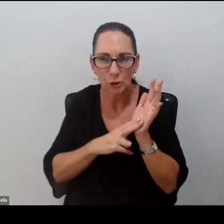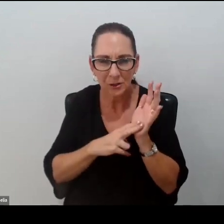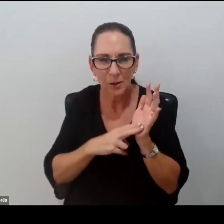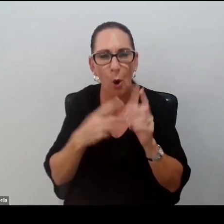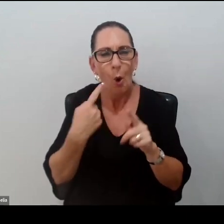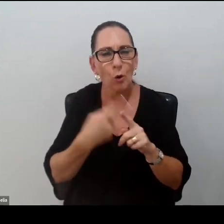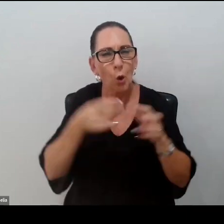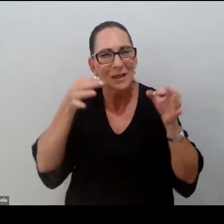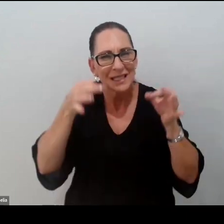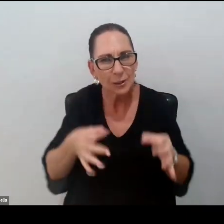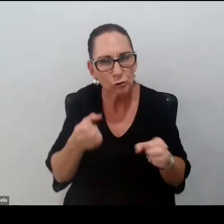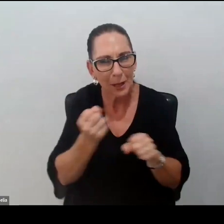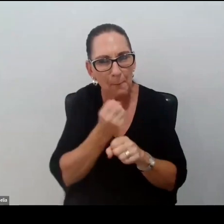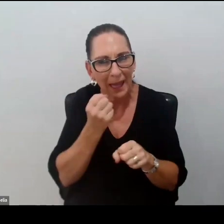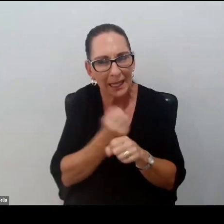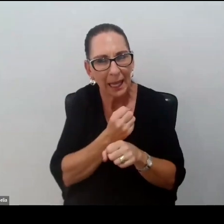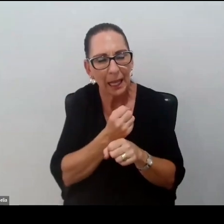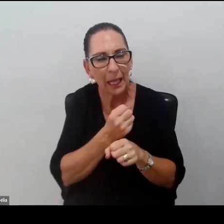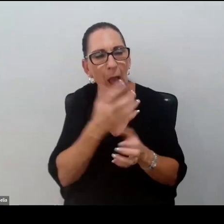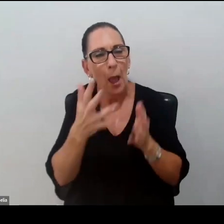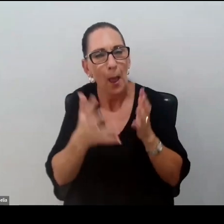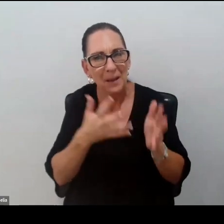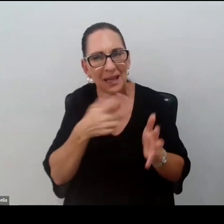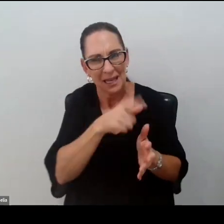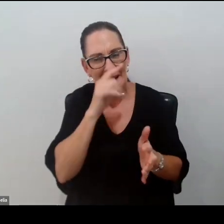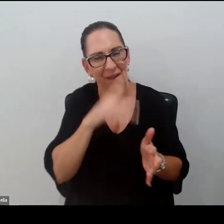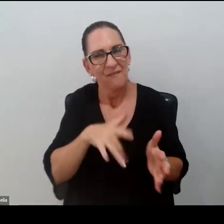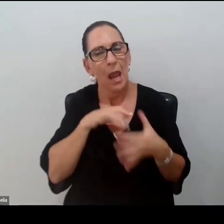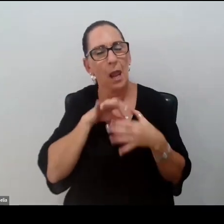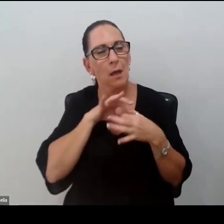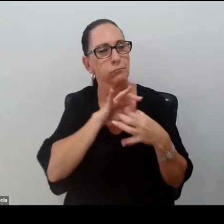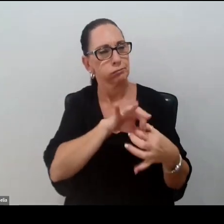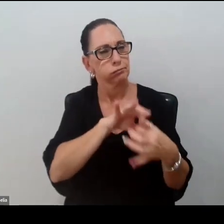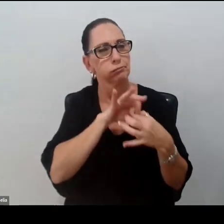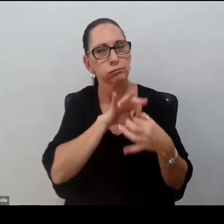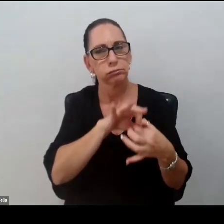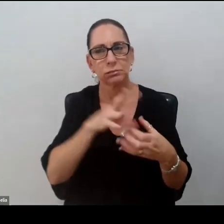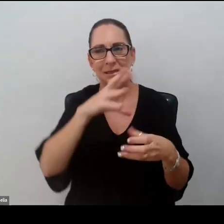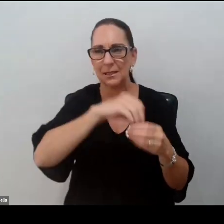making, together with a sense of belonging in the community, are critical to the effort to eliminate